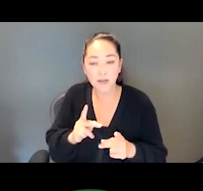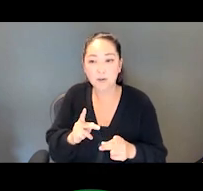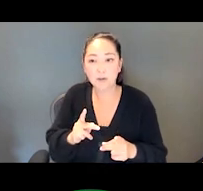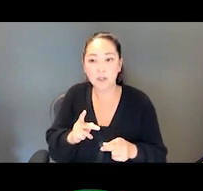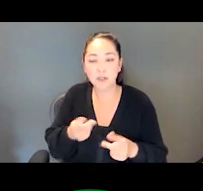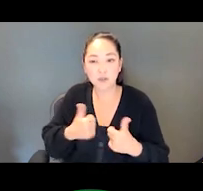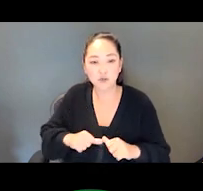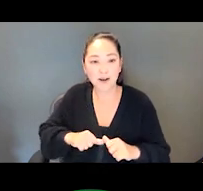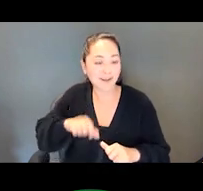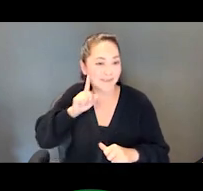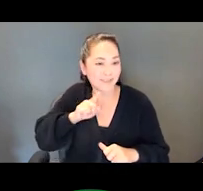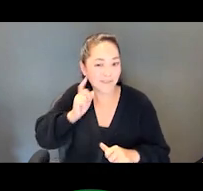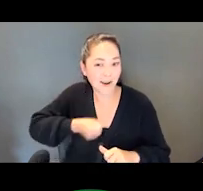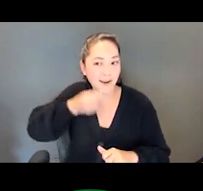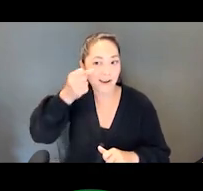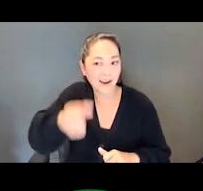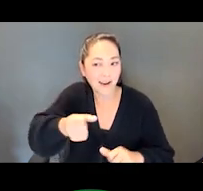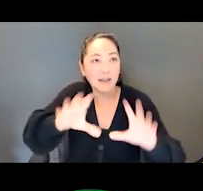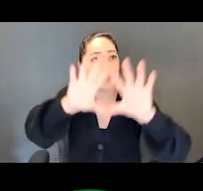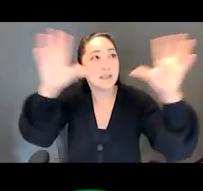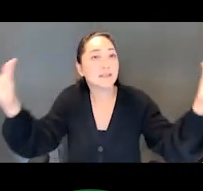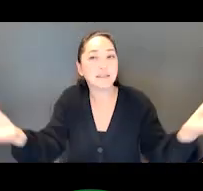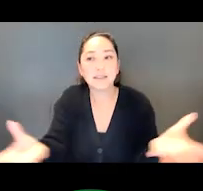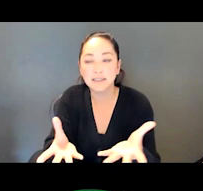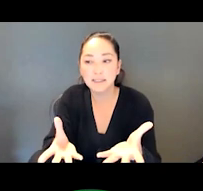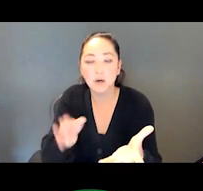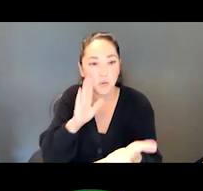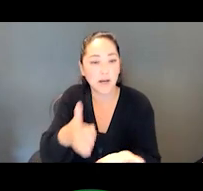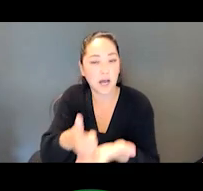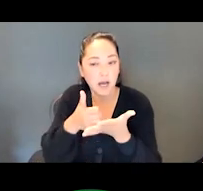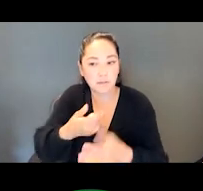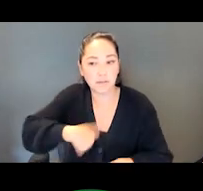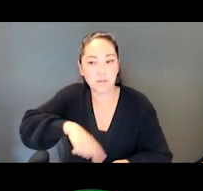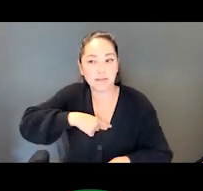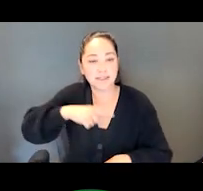do you either of you want to speak to storytelling a bit and how that may impact either.